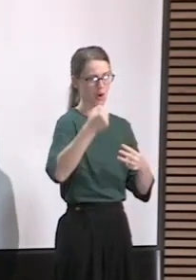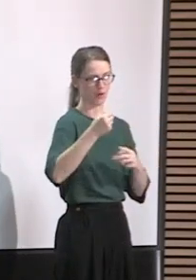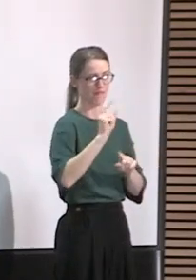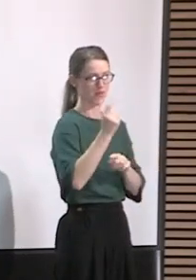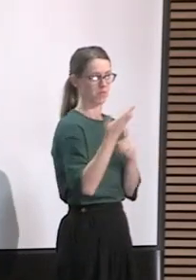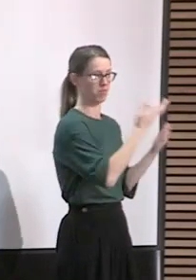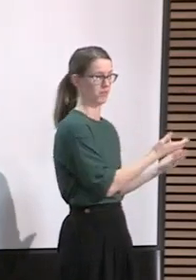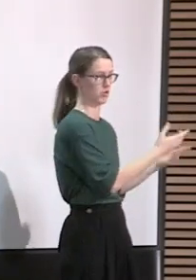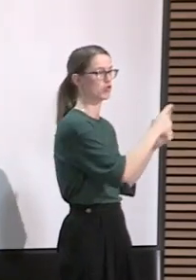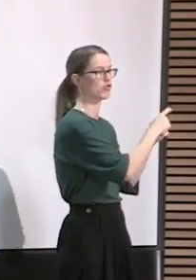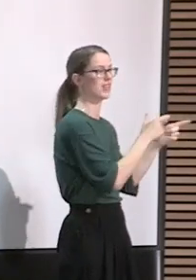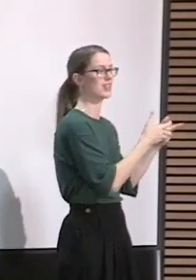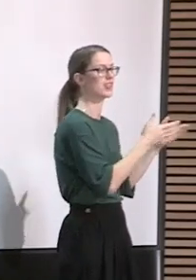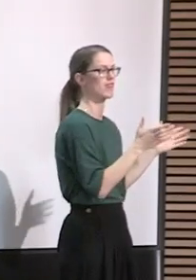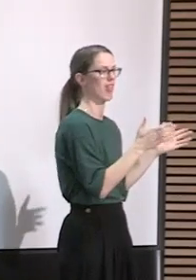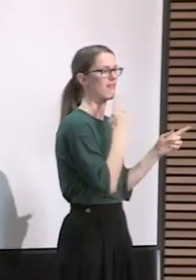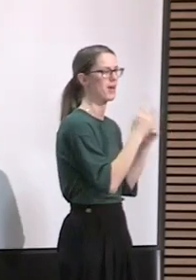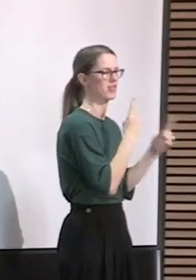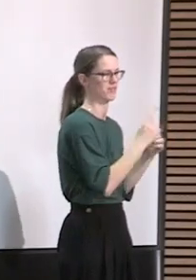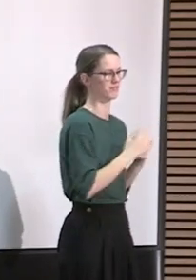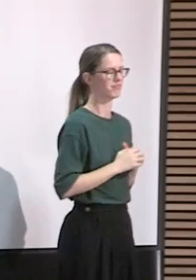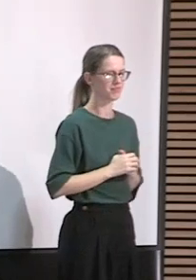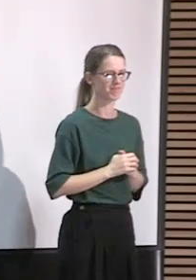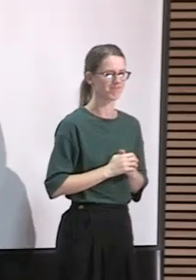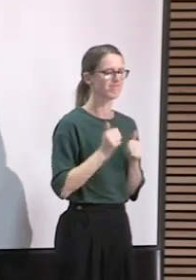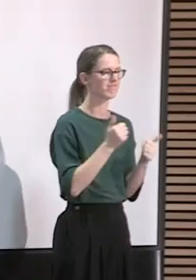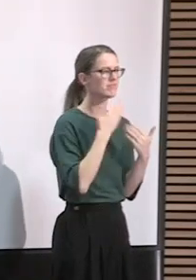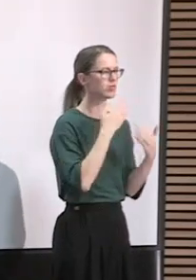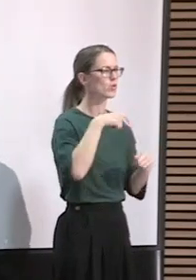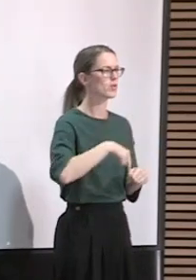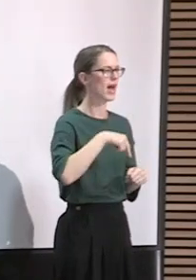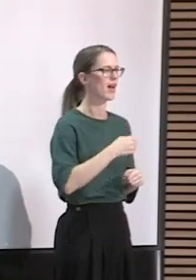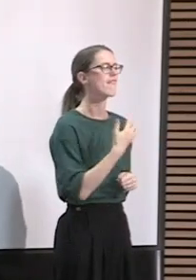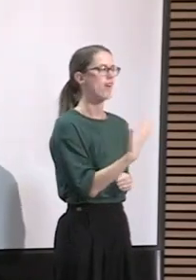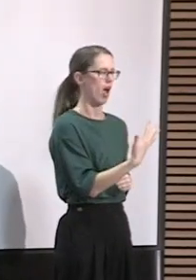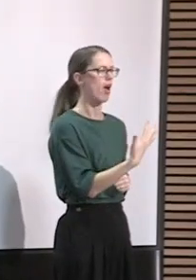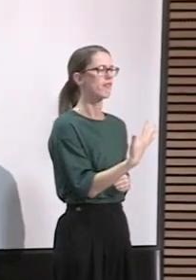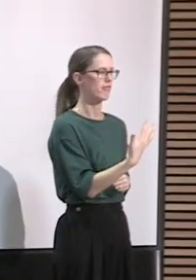more about progress on testing. First, I will start with the Director-General's update on cases.